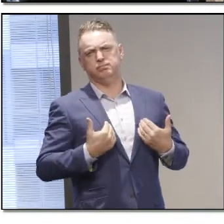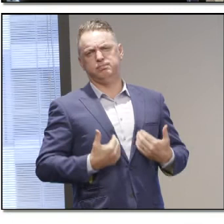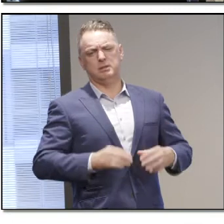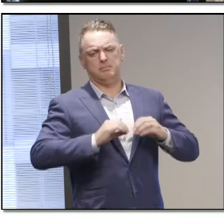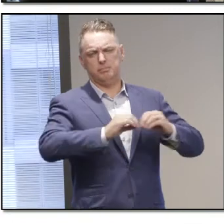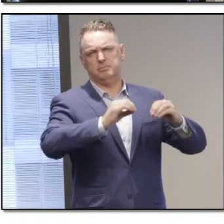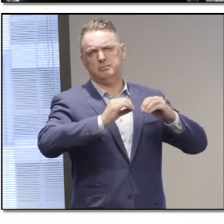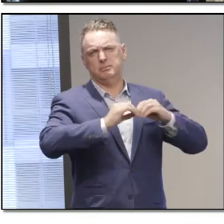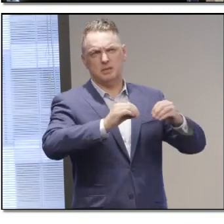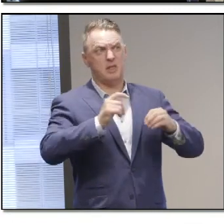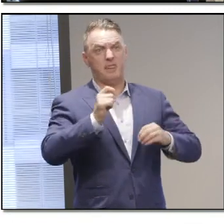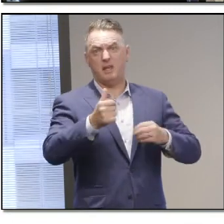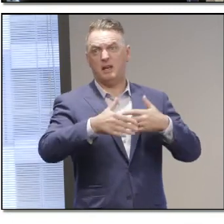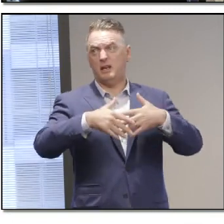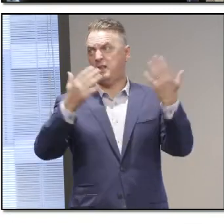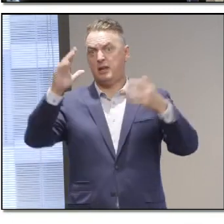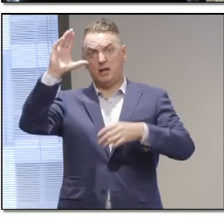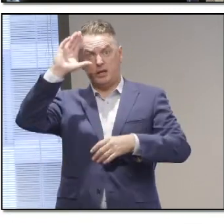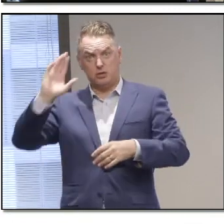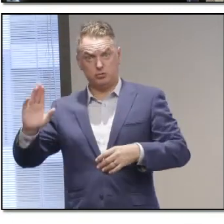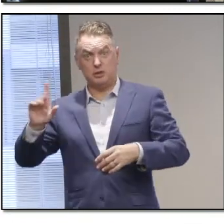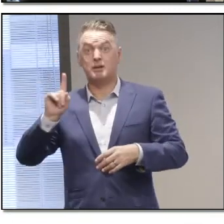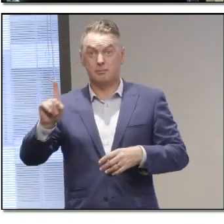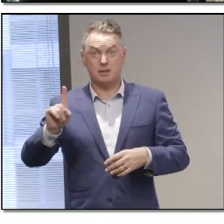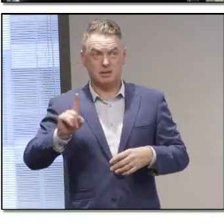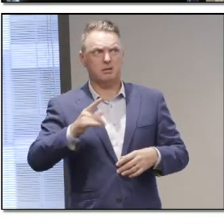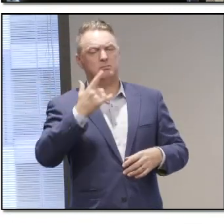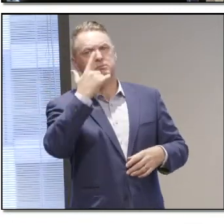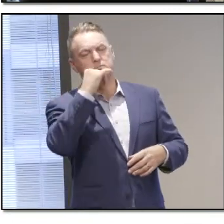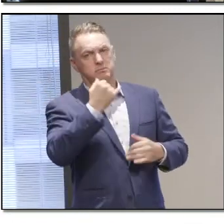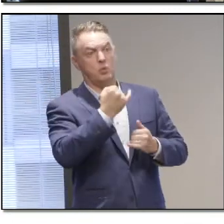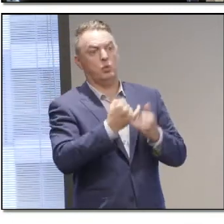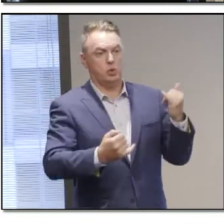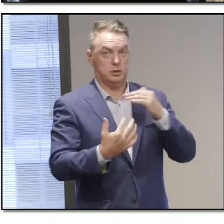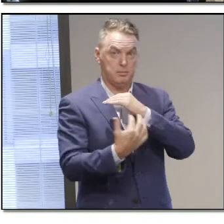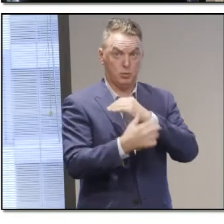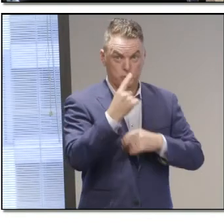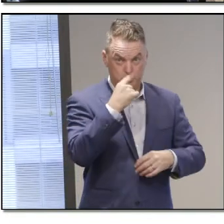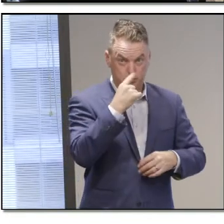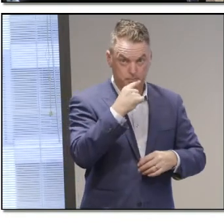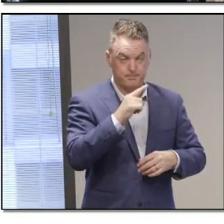but if but if you look at their - and more poor people too - but if you look at their population